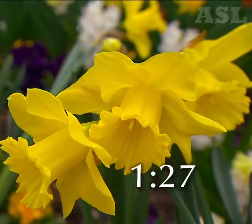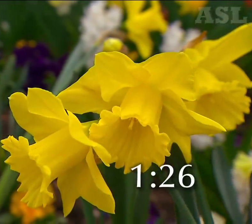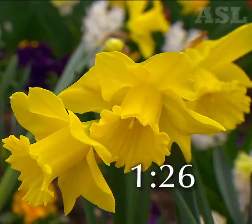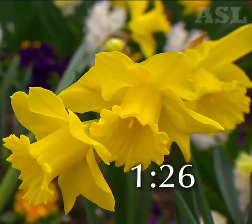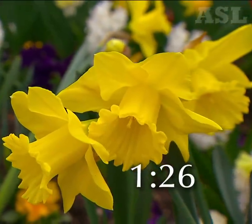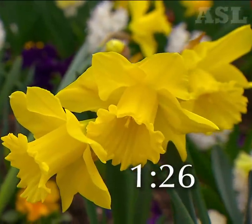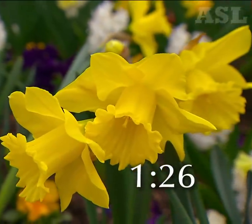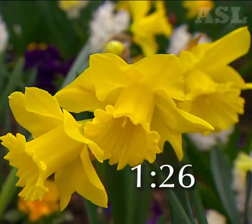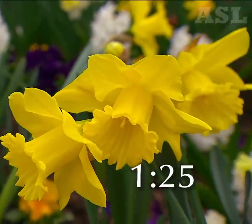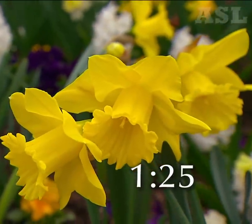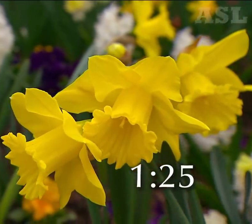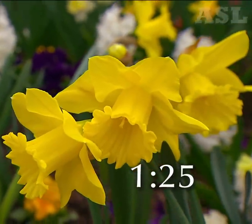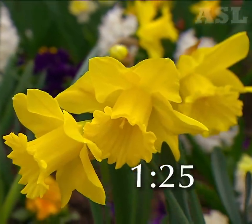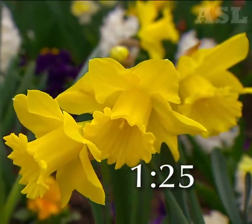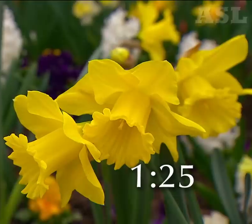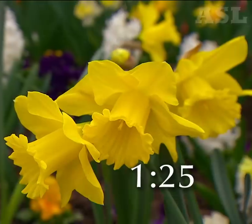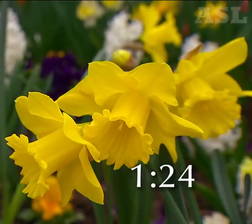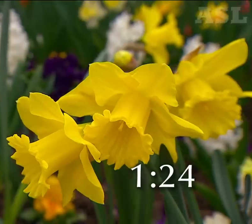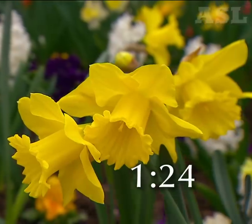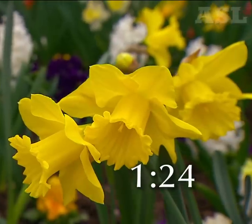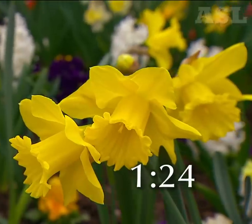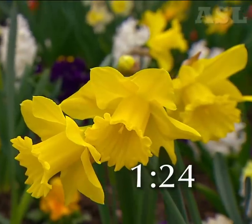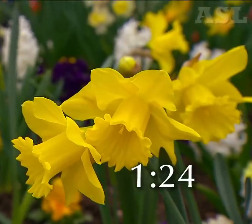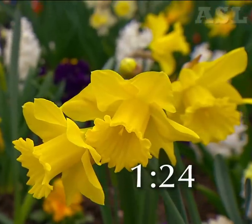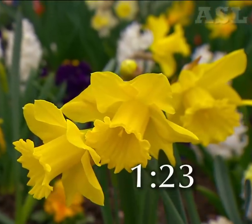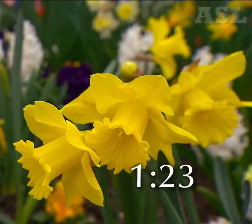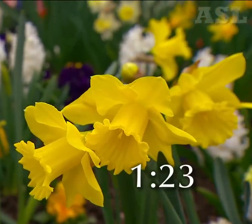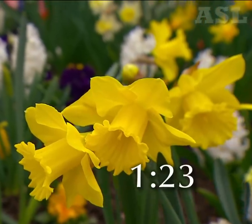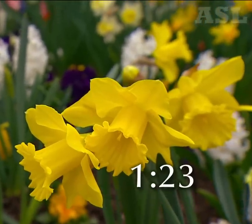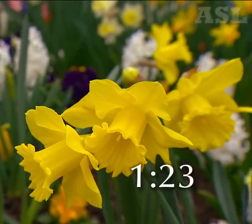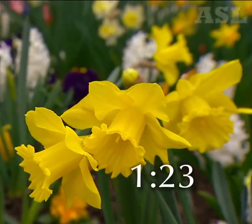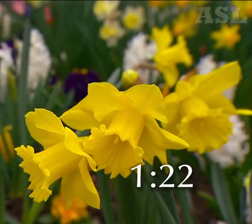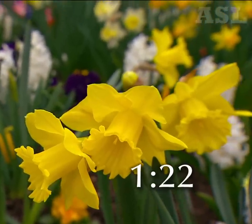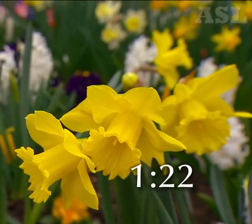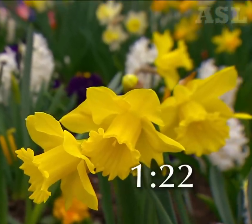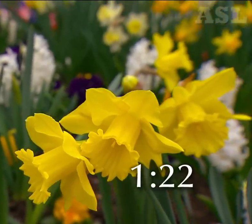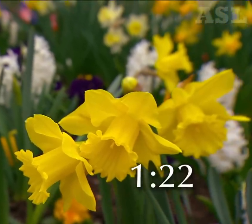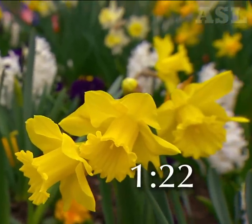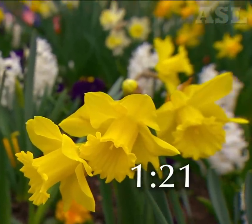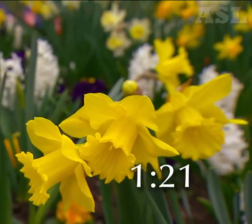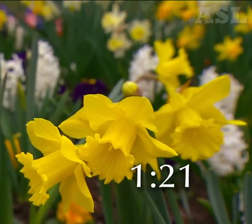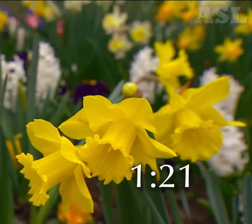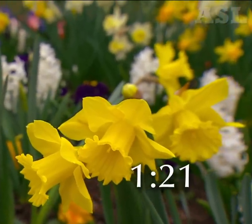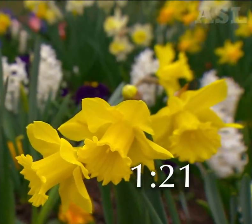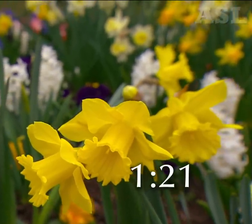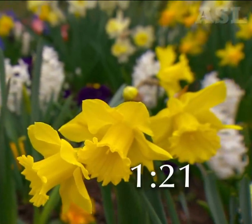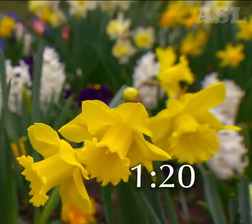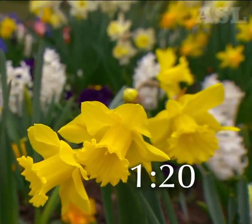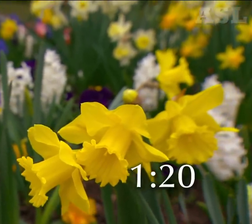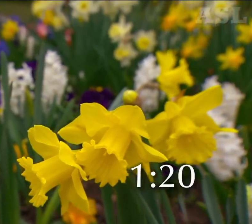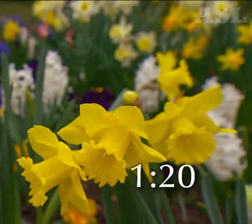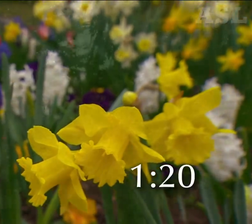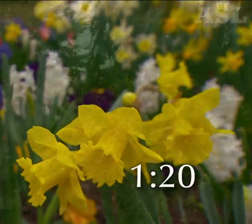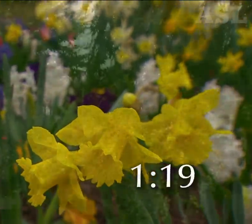THIS IS THE ENGLISH CLOSED CAPTION CHANNEL OF THE CHURCH OF JESUS CHRIST OF LATTER-DAY SAINTS.